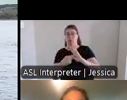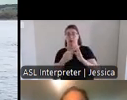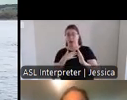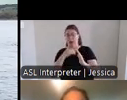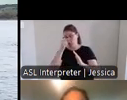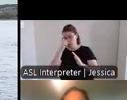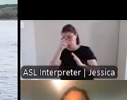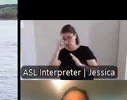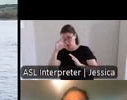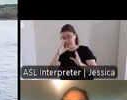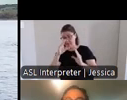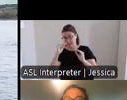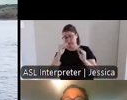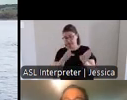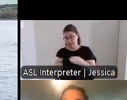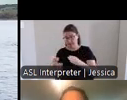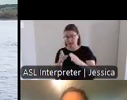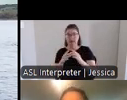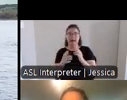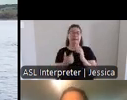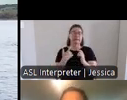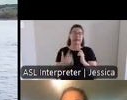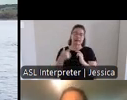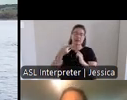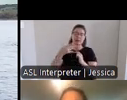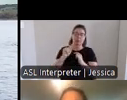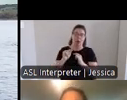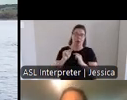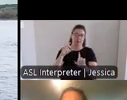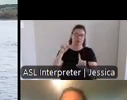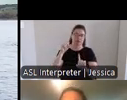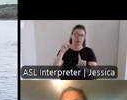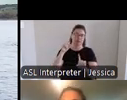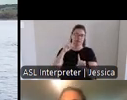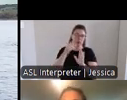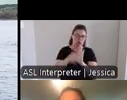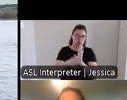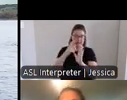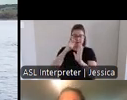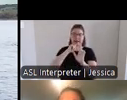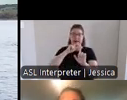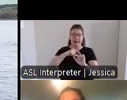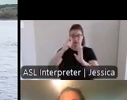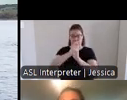And the Google Doc is mostly prompts for students and places for students to answer the prompts.